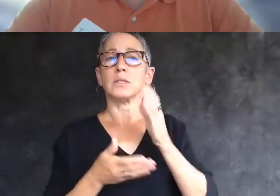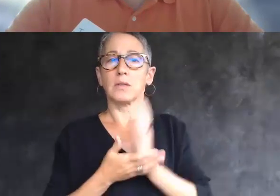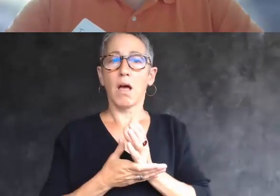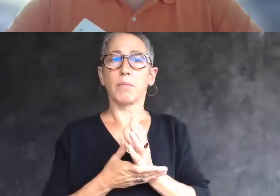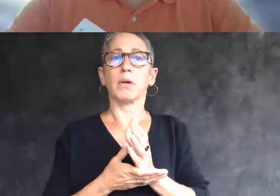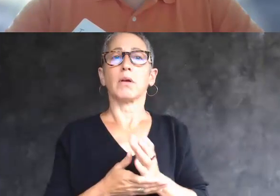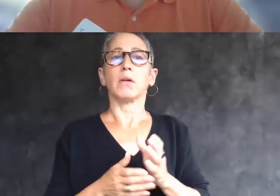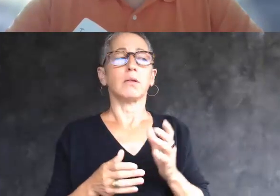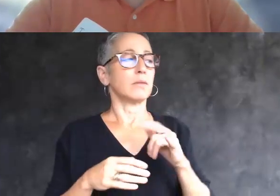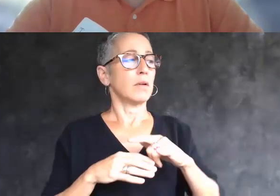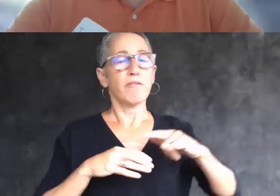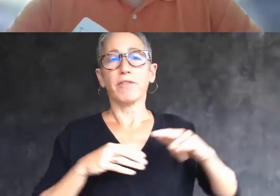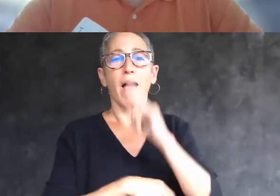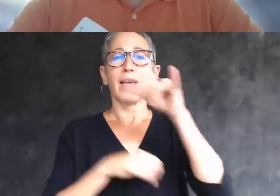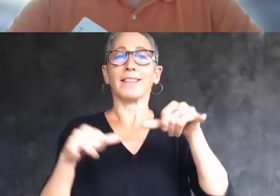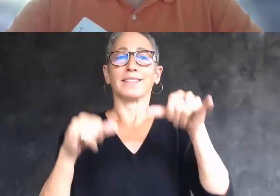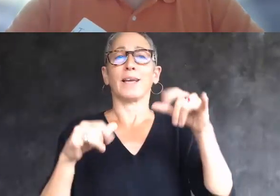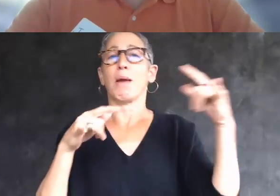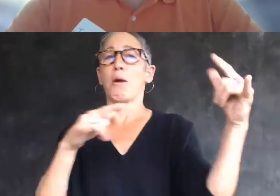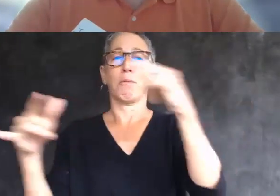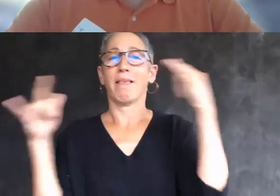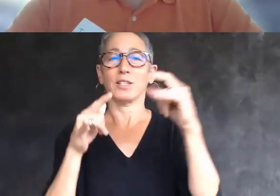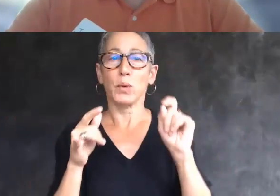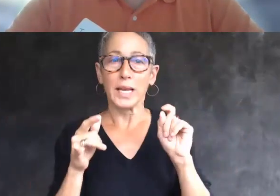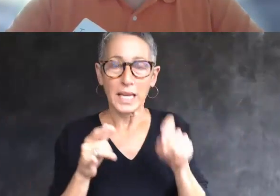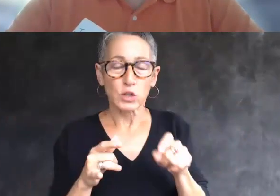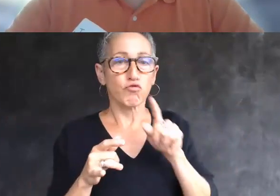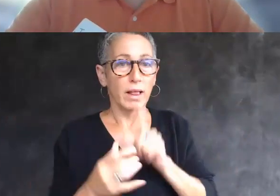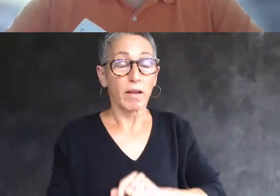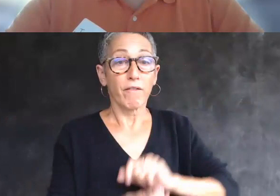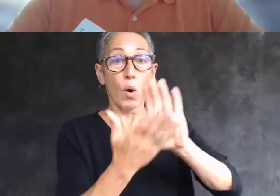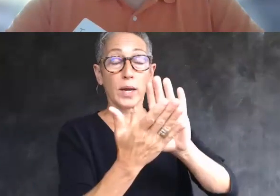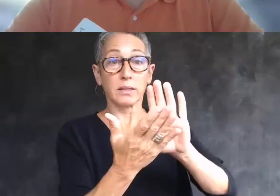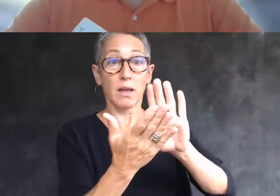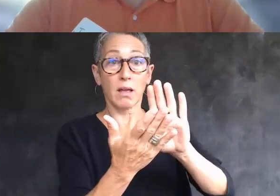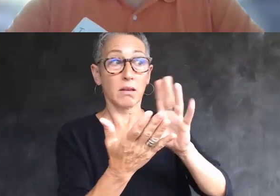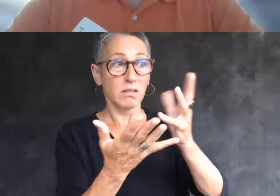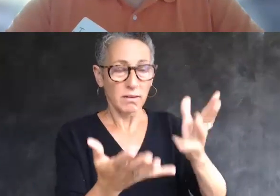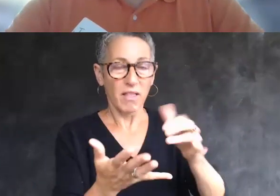and accepting the casualties as par for the course. But then when you try to suggest a different way to go, it's like, well, where's the evidence?